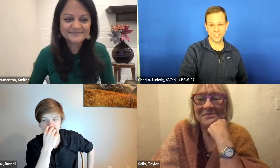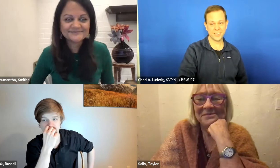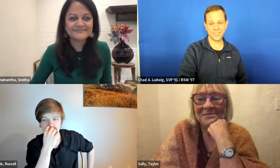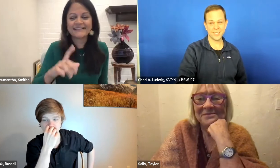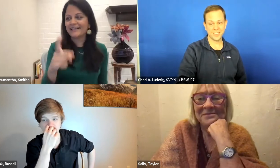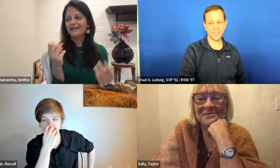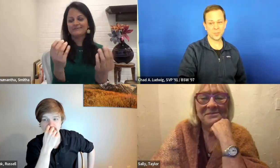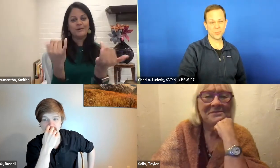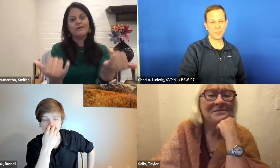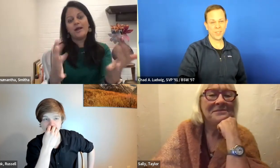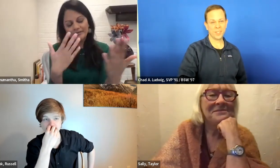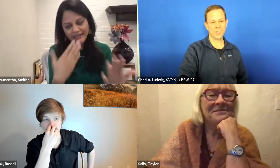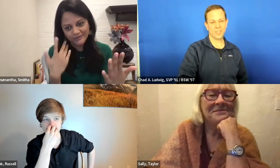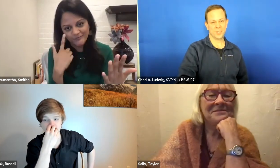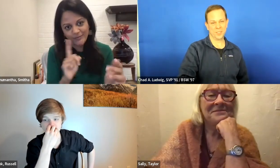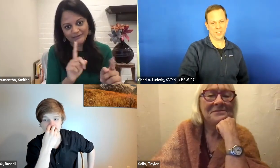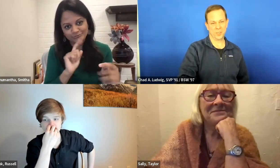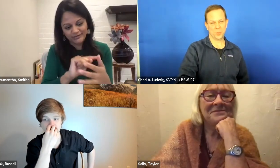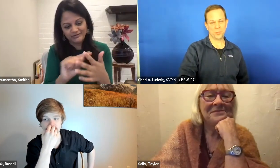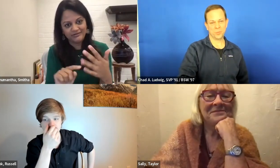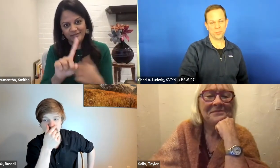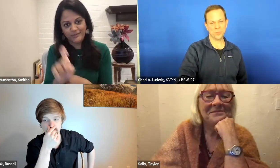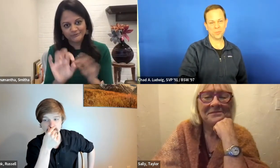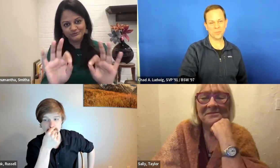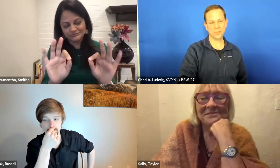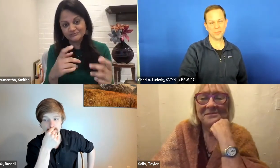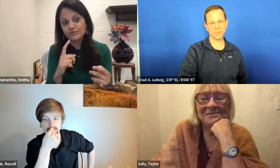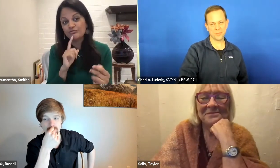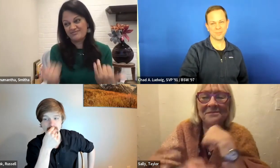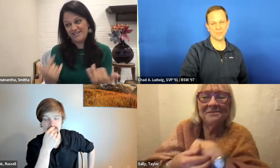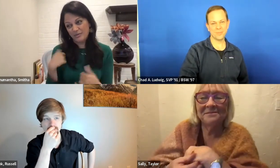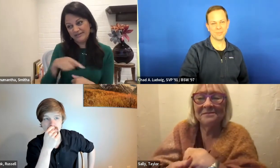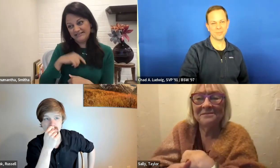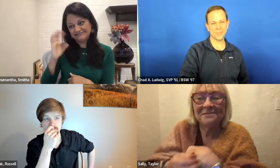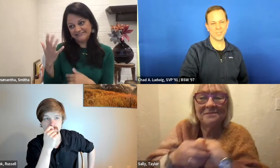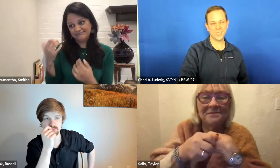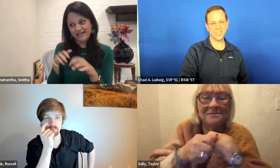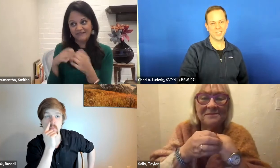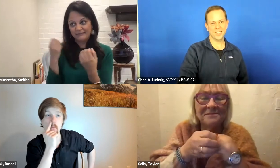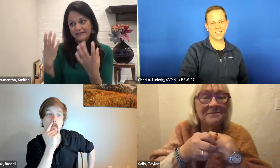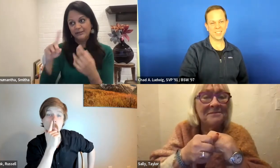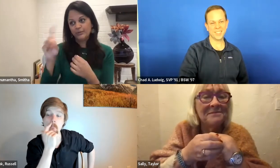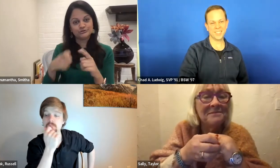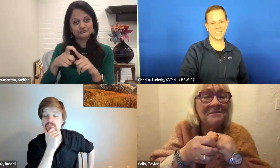It's not an easy situation to be in, so thank you, 3 of you, for answering all those questions.